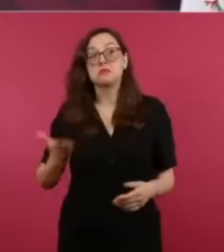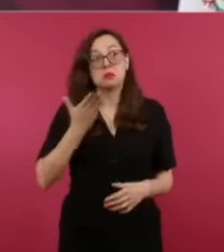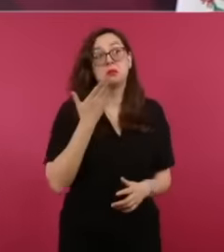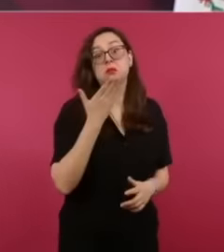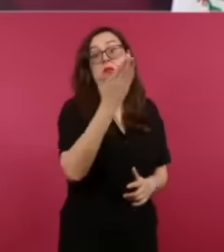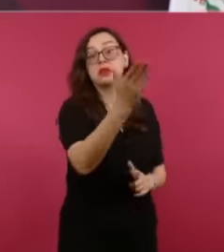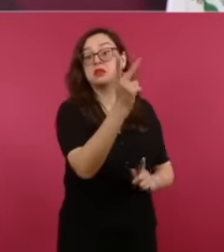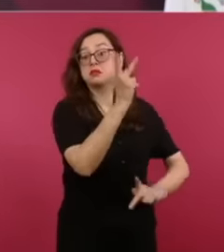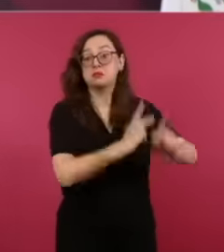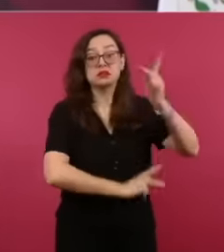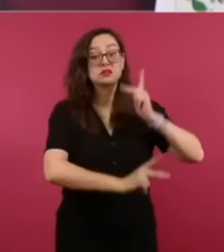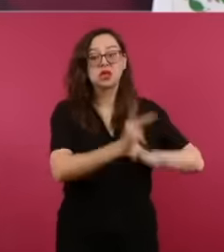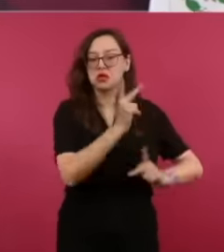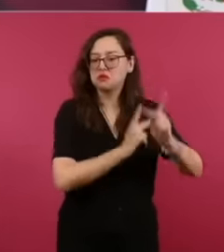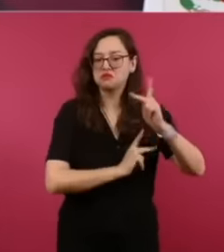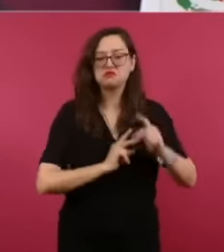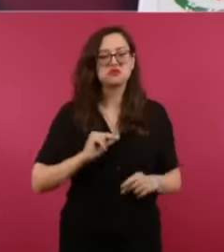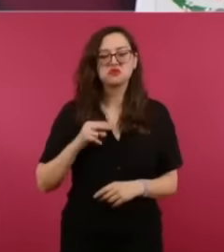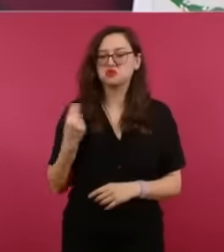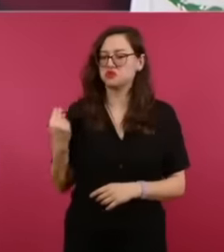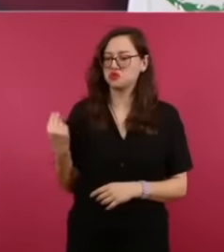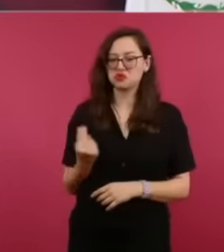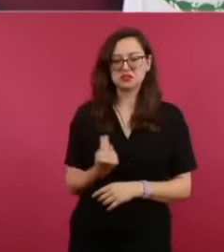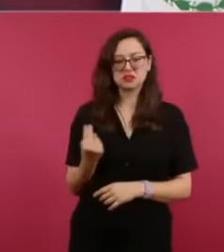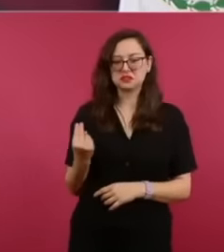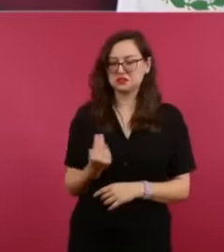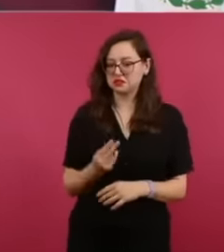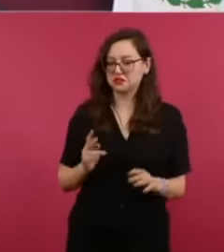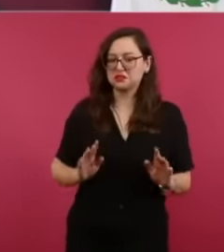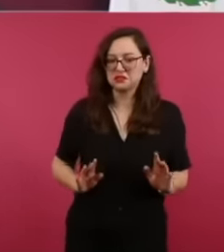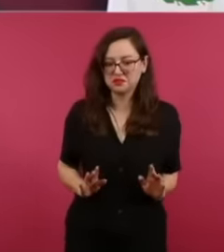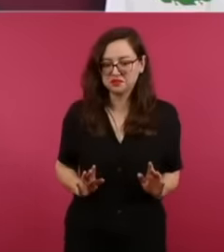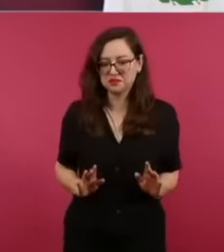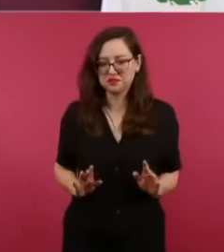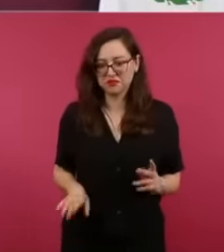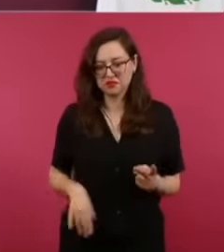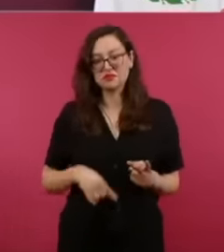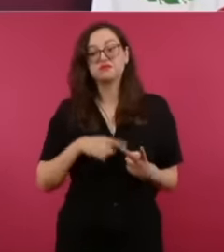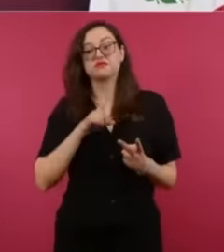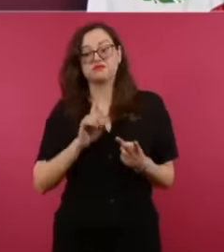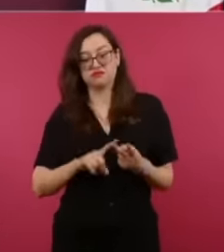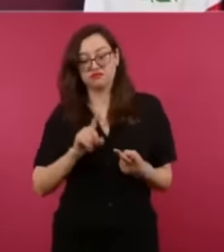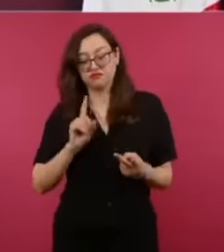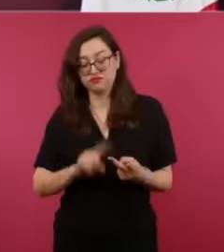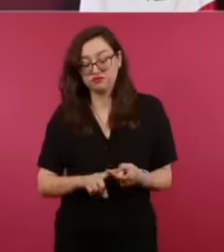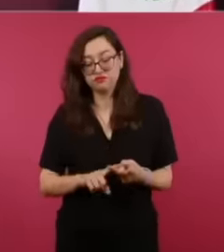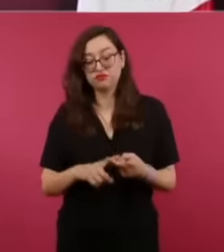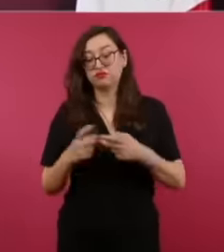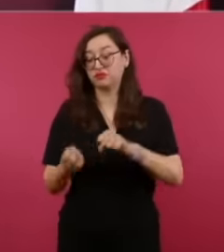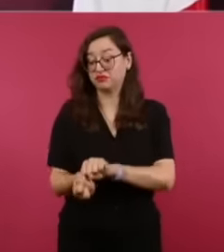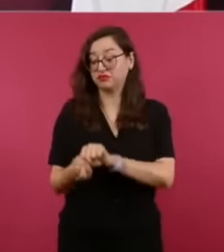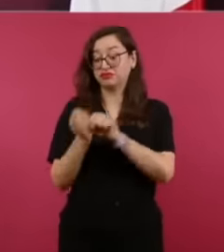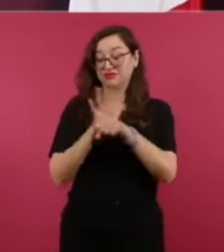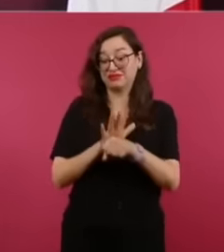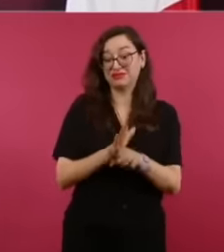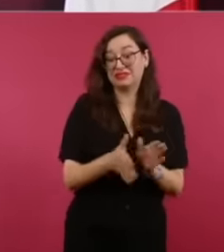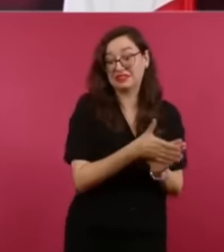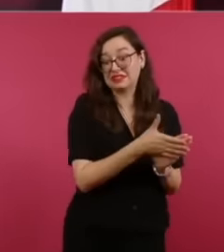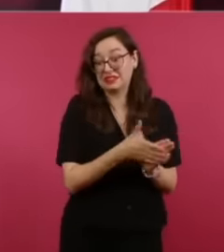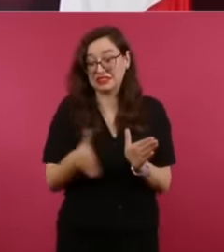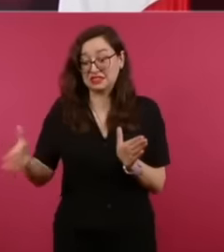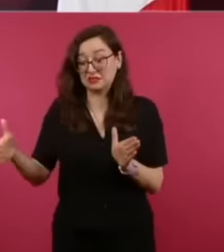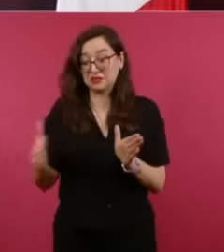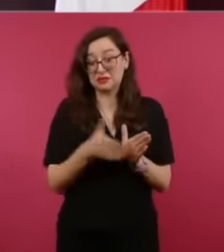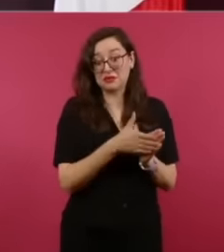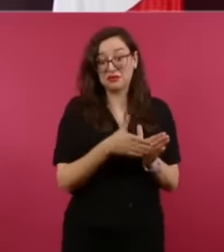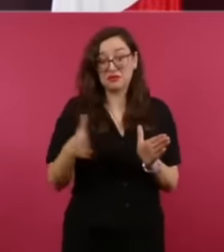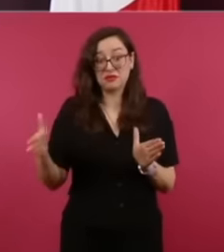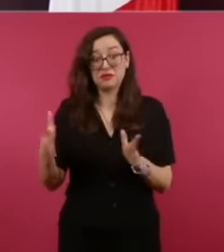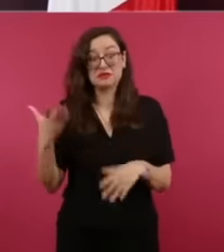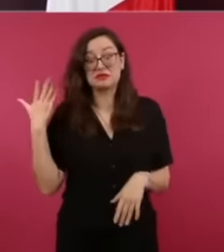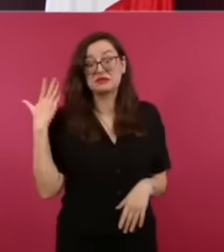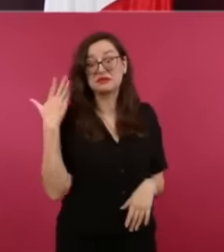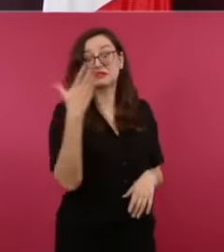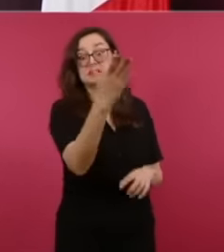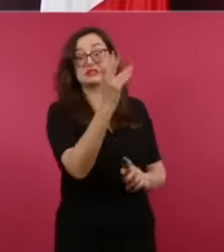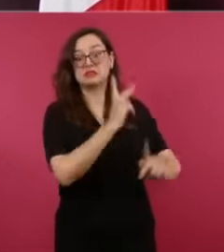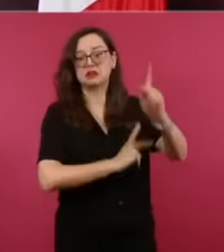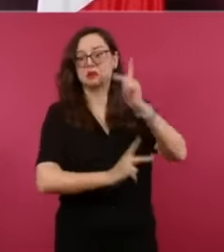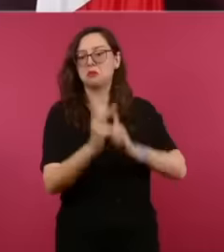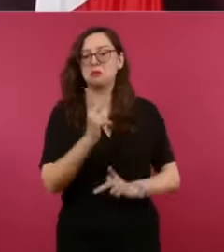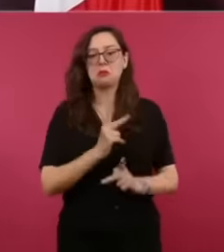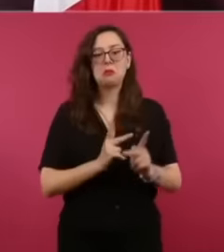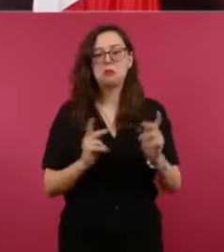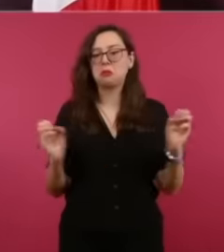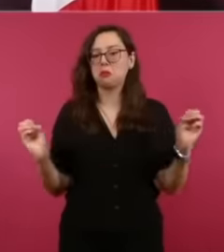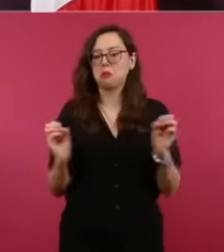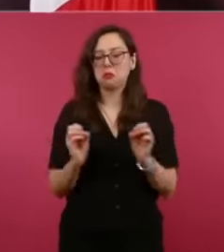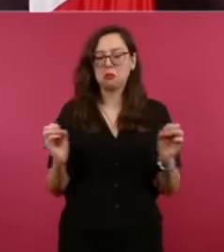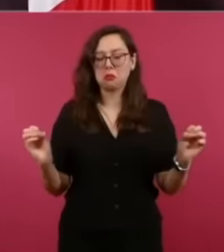pandemic, we were one of the Also review countries that requested the least credit during the pandemic, review,